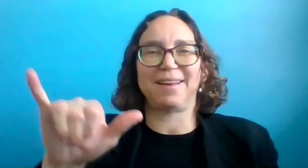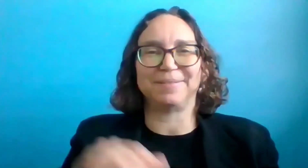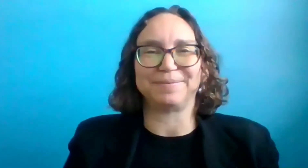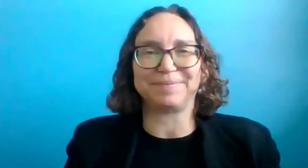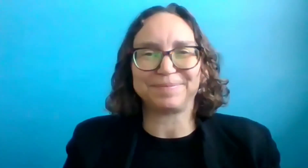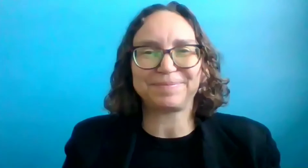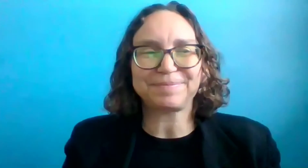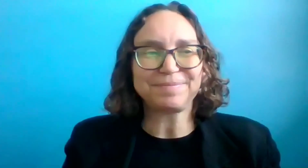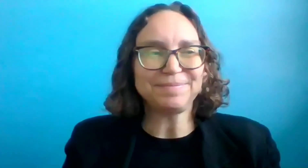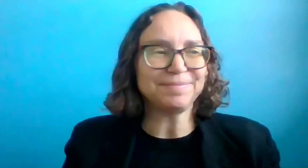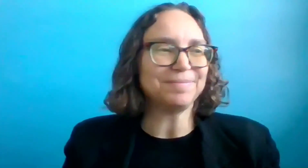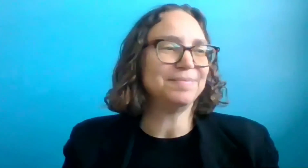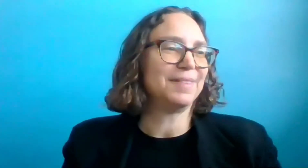in establishing the first Lobby Day.